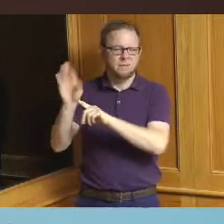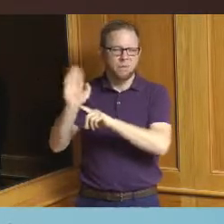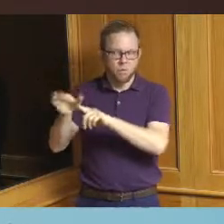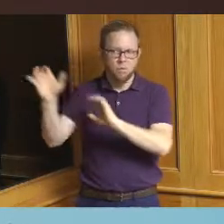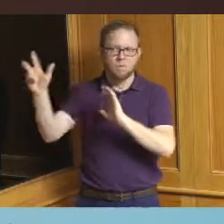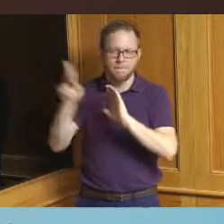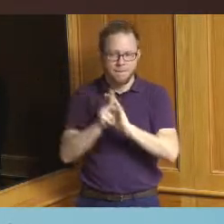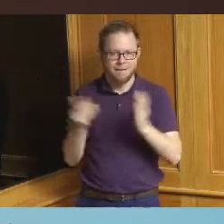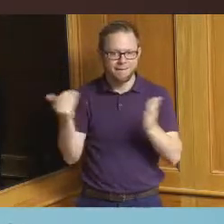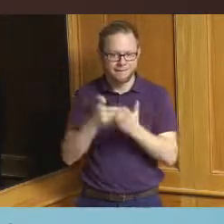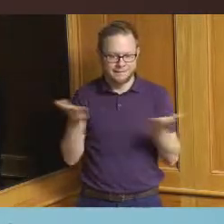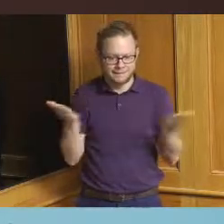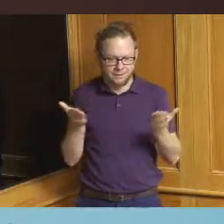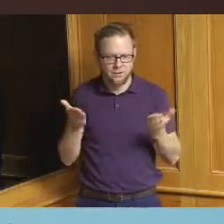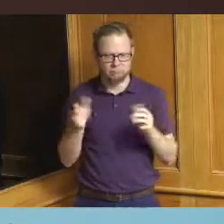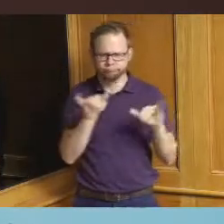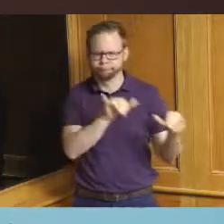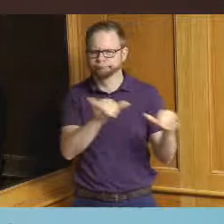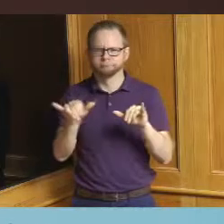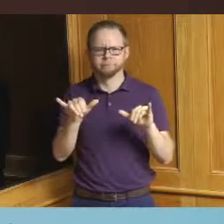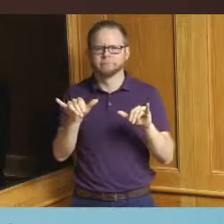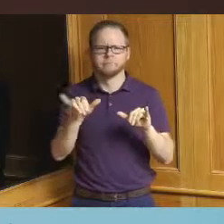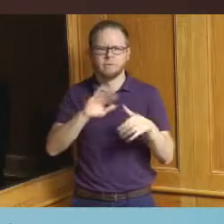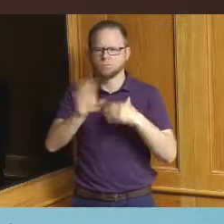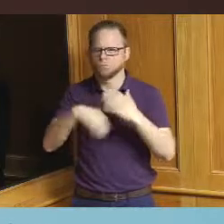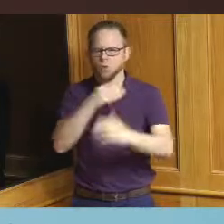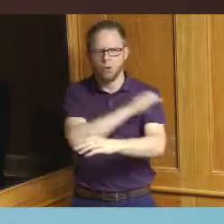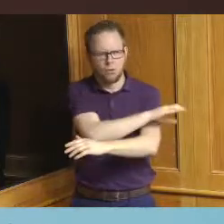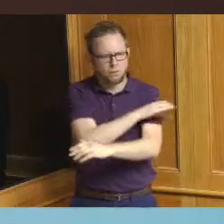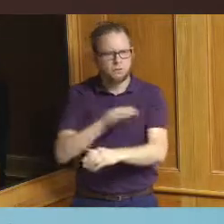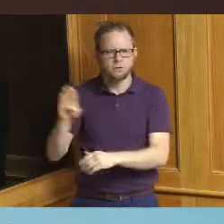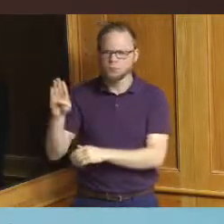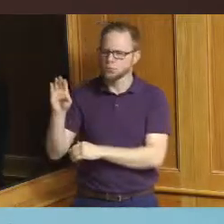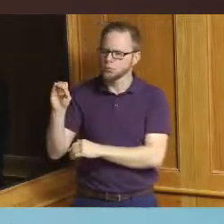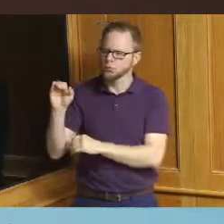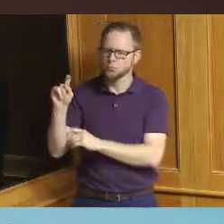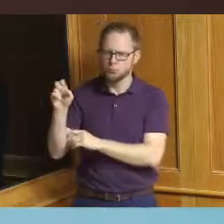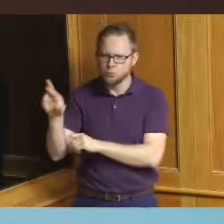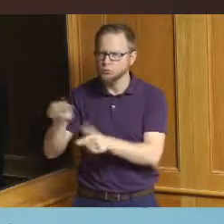just like all of our clinics we offer booster shots we offer all three vaccination types